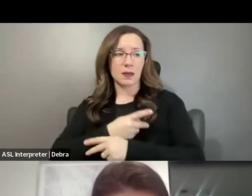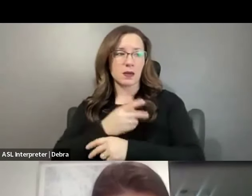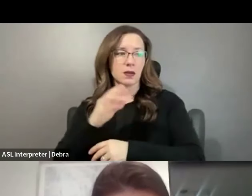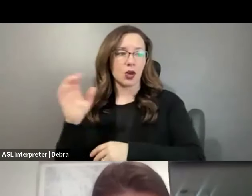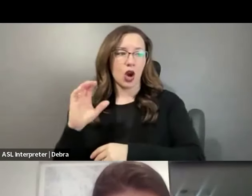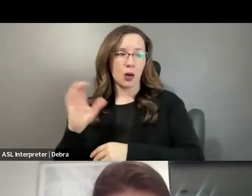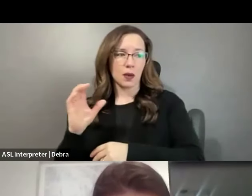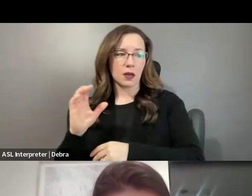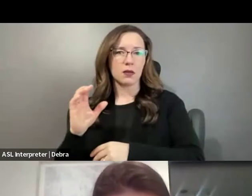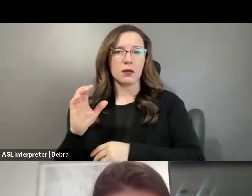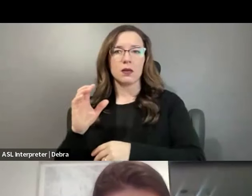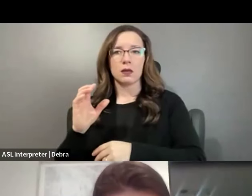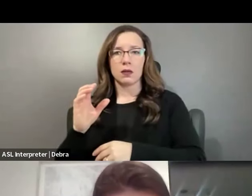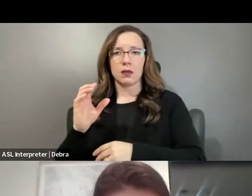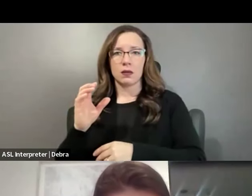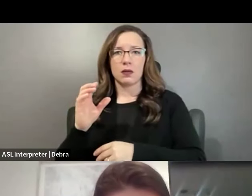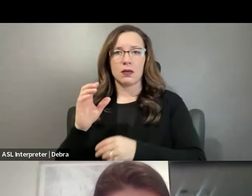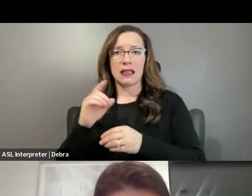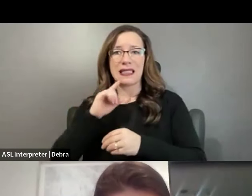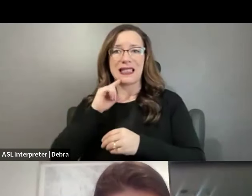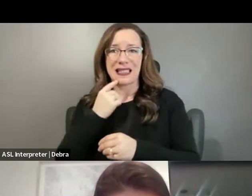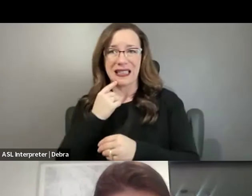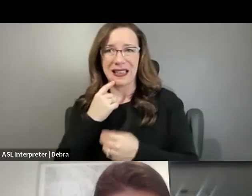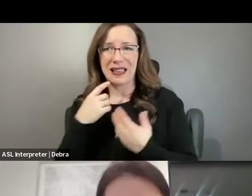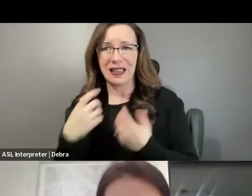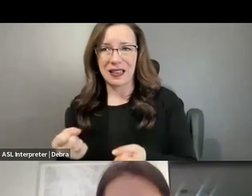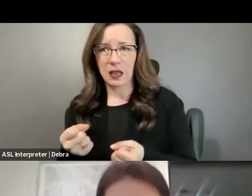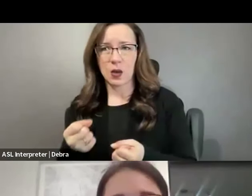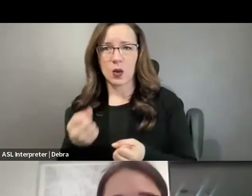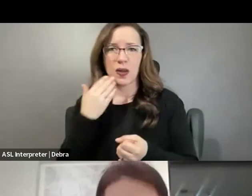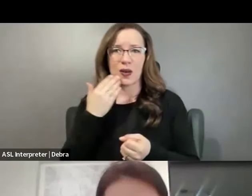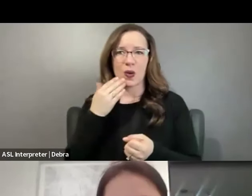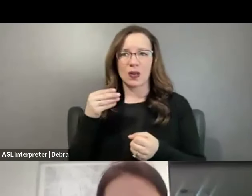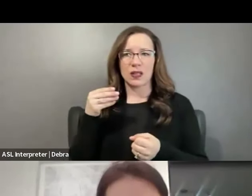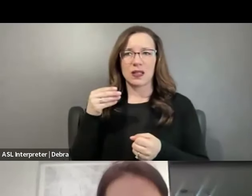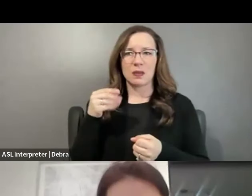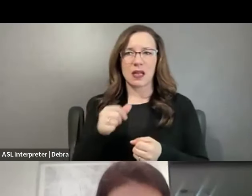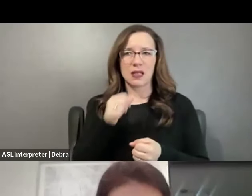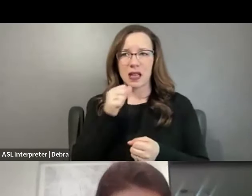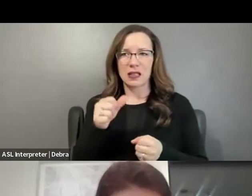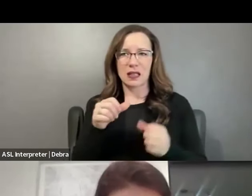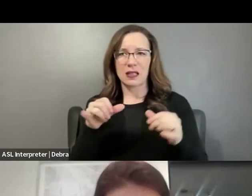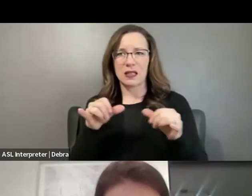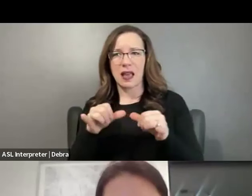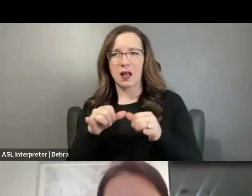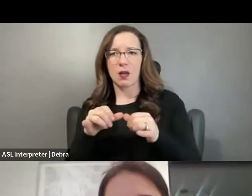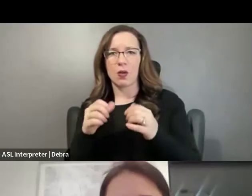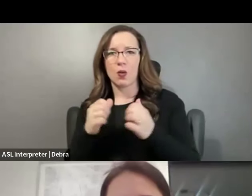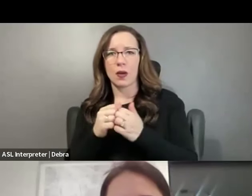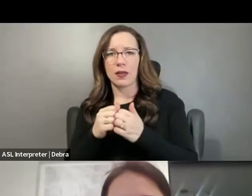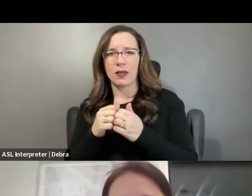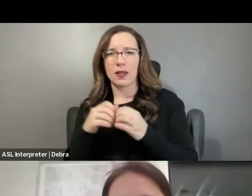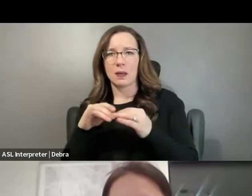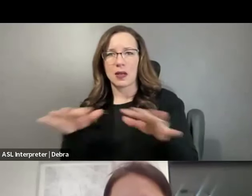And I'm wondering because I know that is better. The spend doesn't scale with the emissions production having to decarbonized stuff.